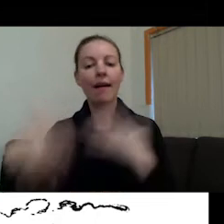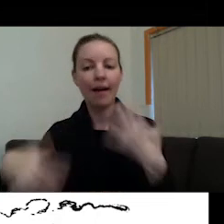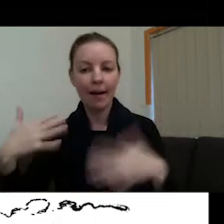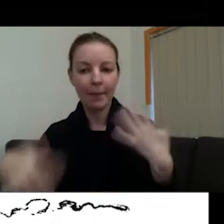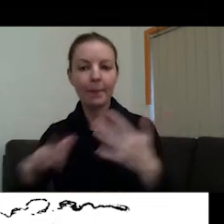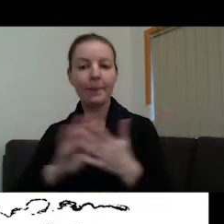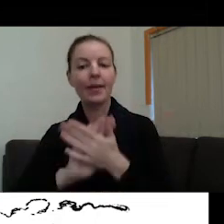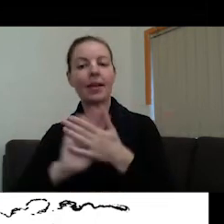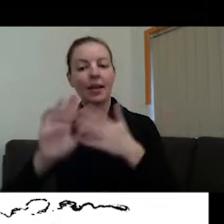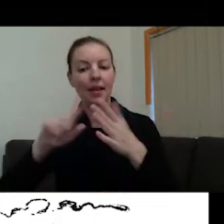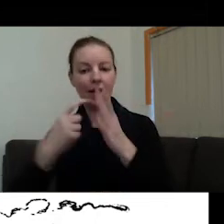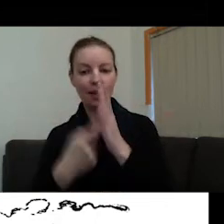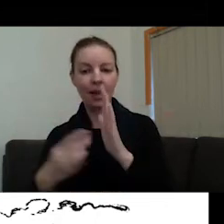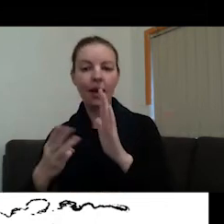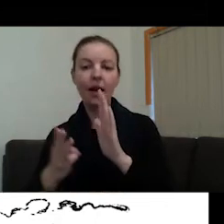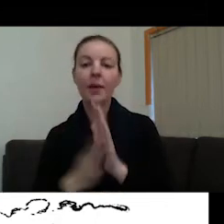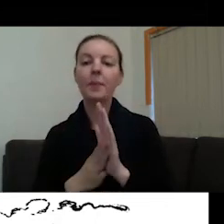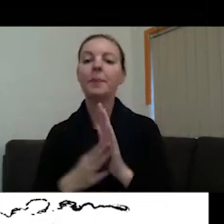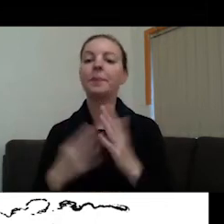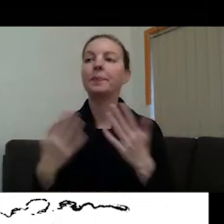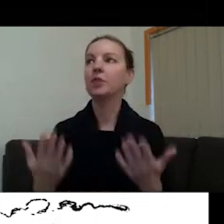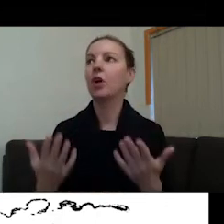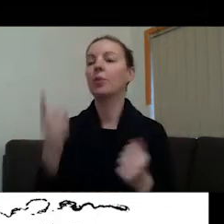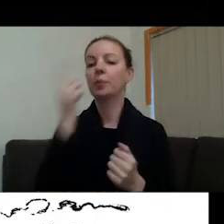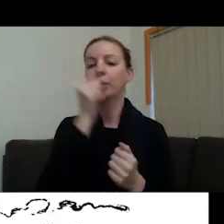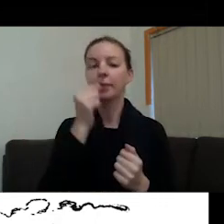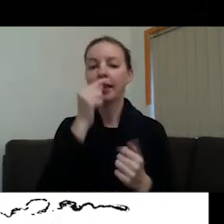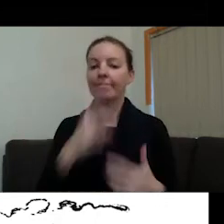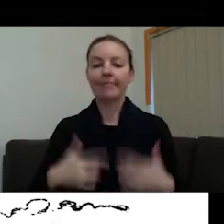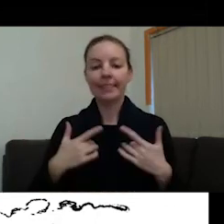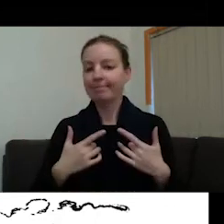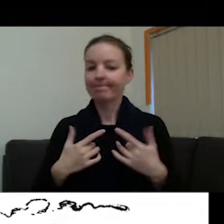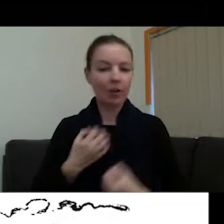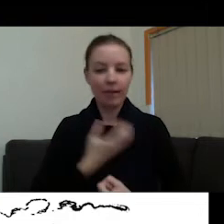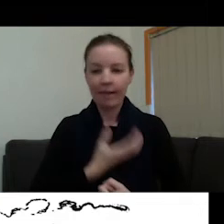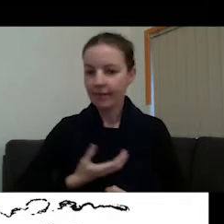you know, like experiences of feeling uncomfortable around certain